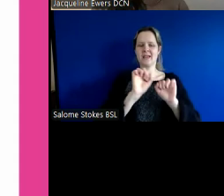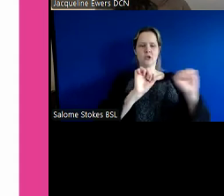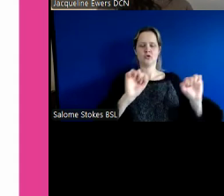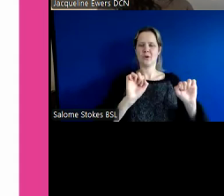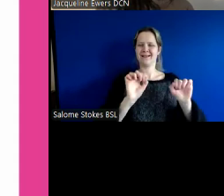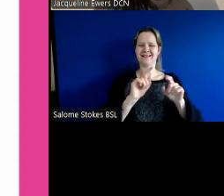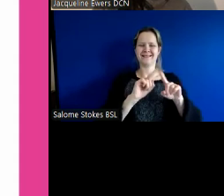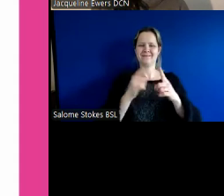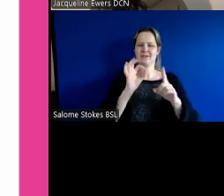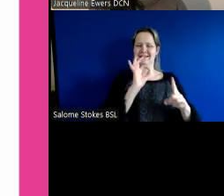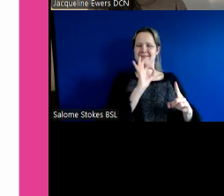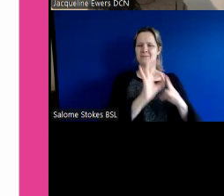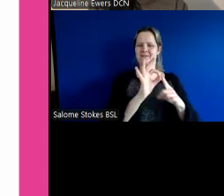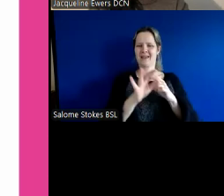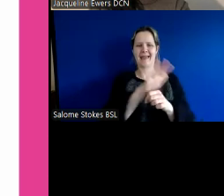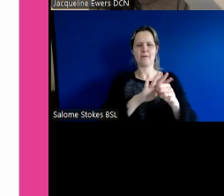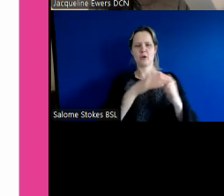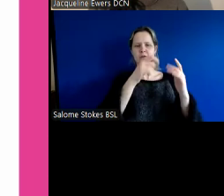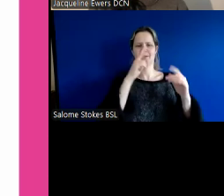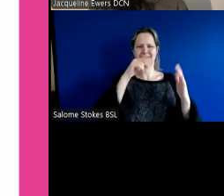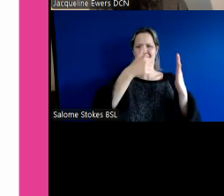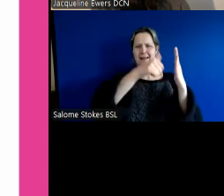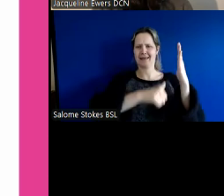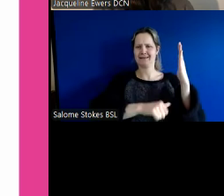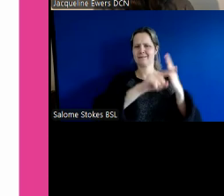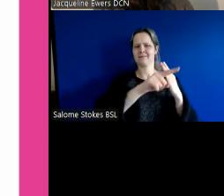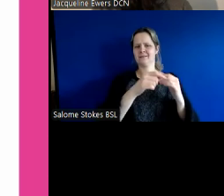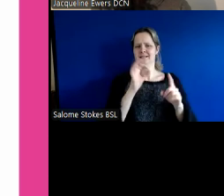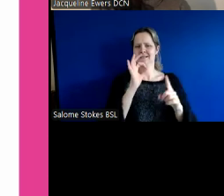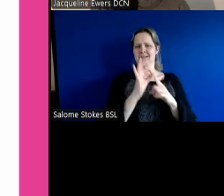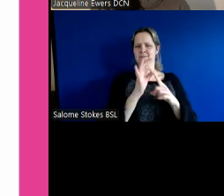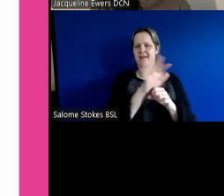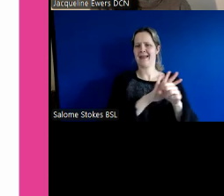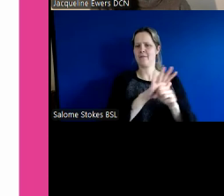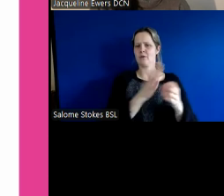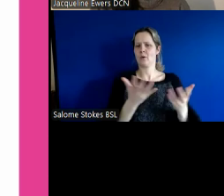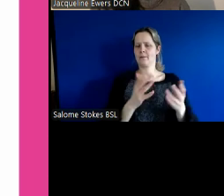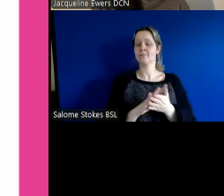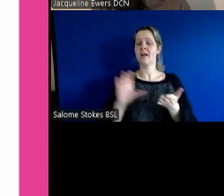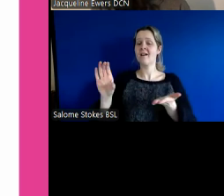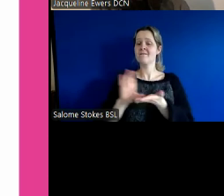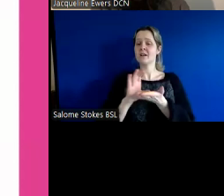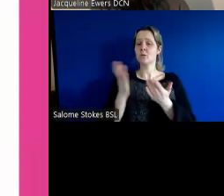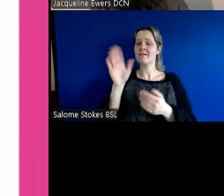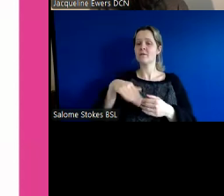Some of those are listed there on the screen grab. We're funded by the Arts Council England,